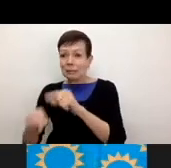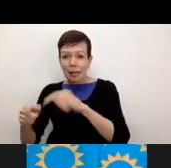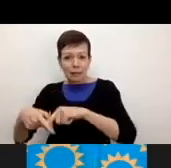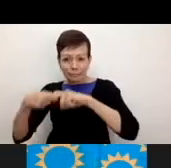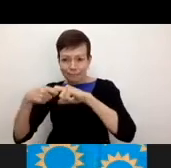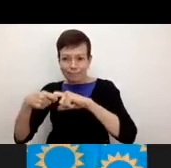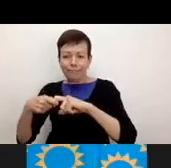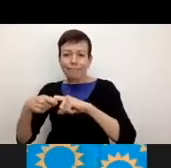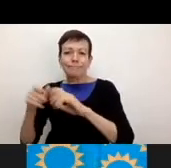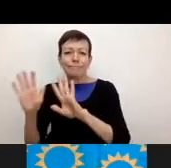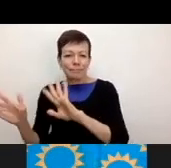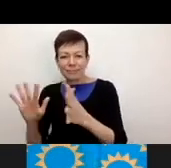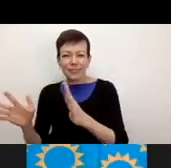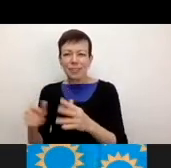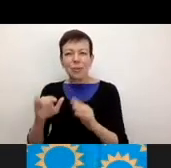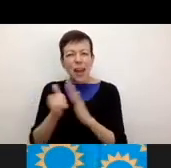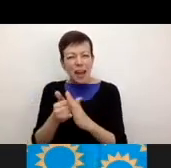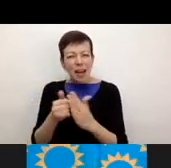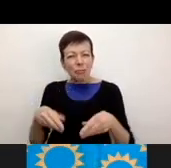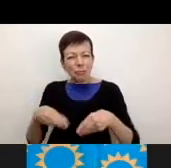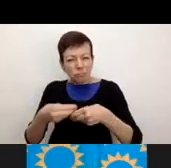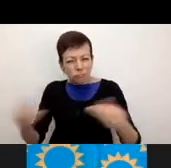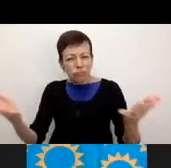for the delivery of programs that have been impacted?